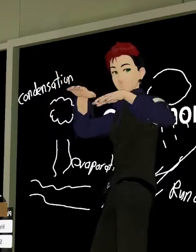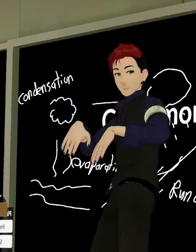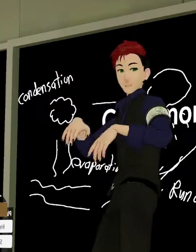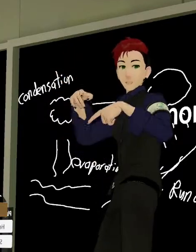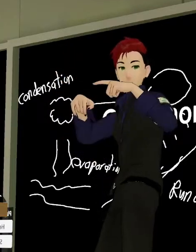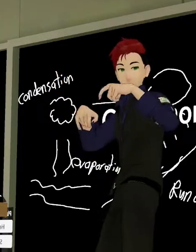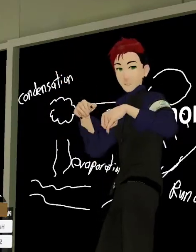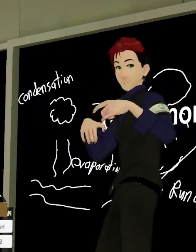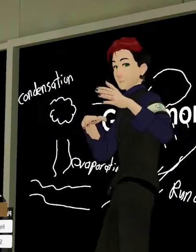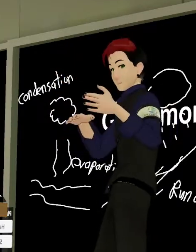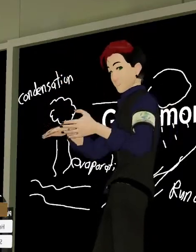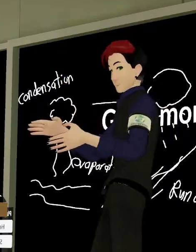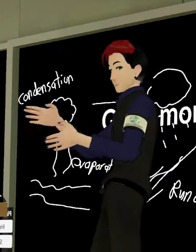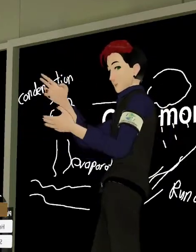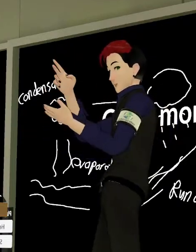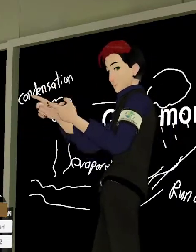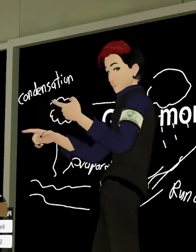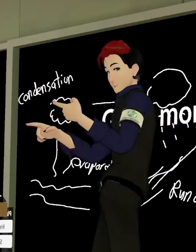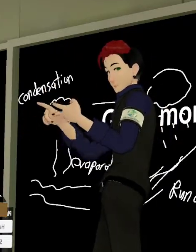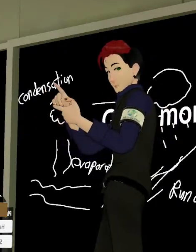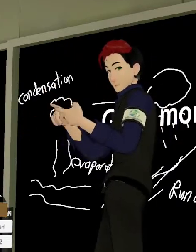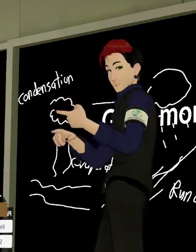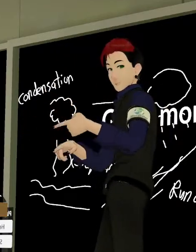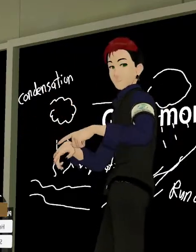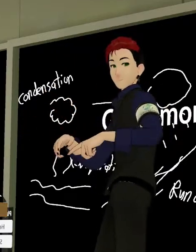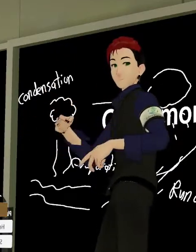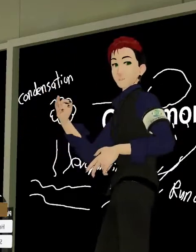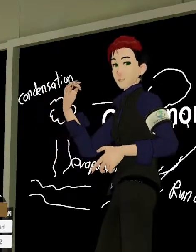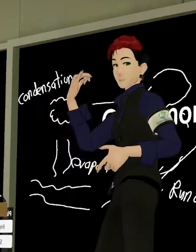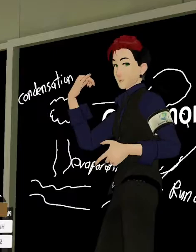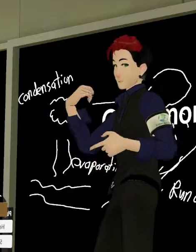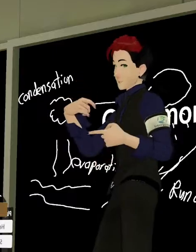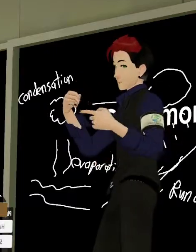the clouds rain precipitation runoff and it's a cycle right if I was going to be